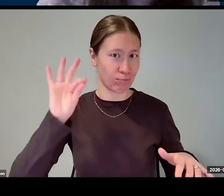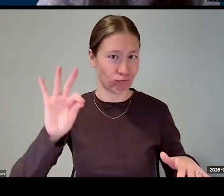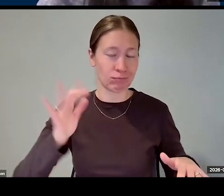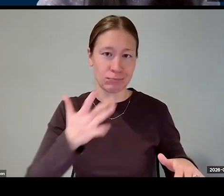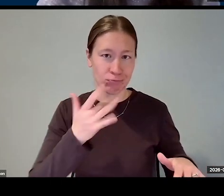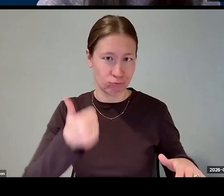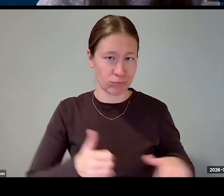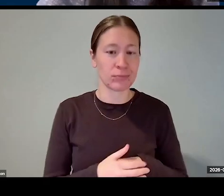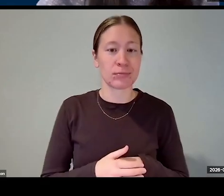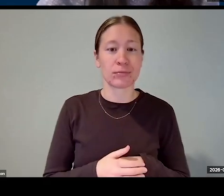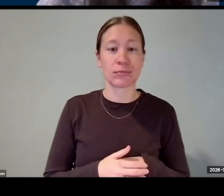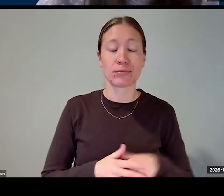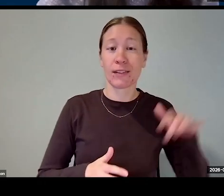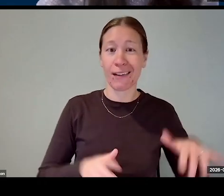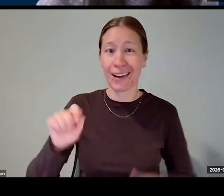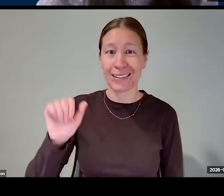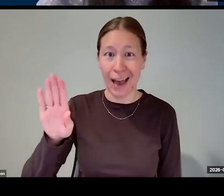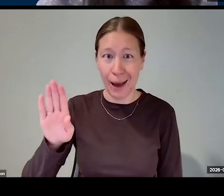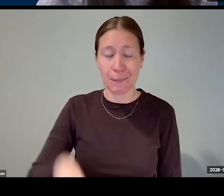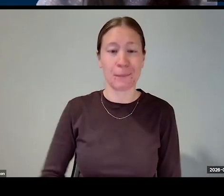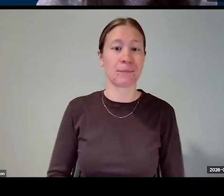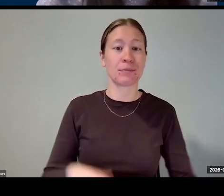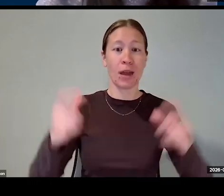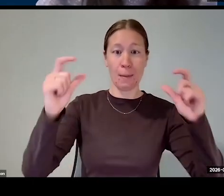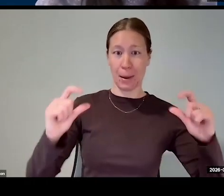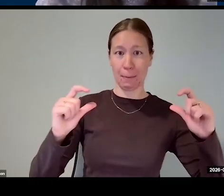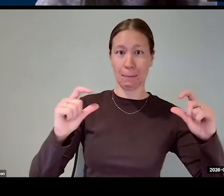And then I go to the text box that has the word museums in it.